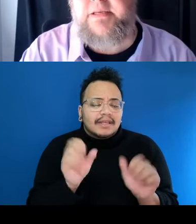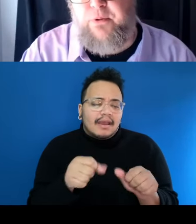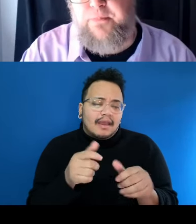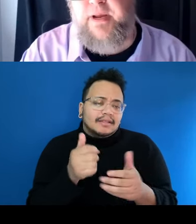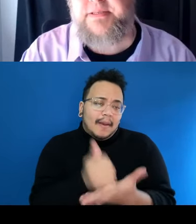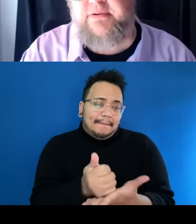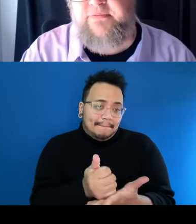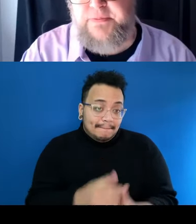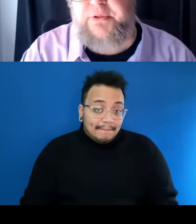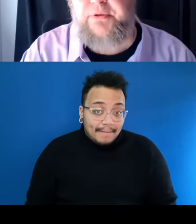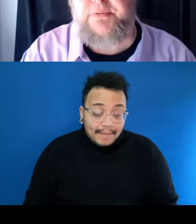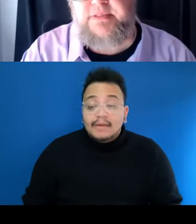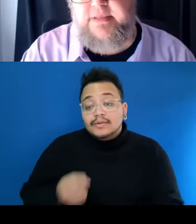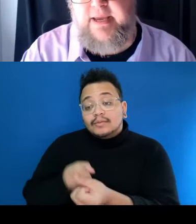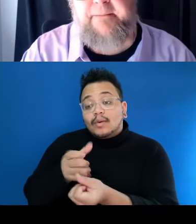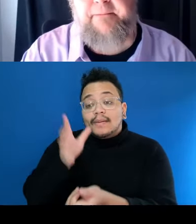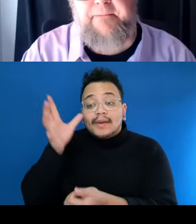Support parents and Facebook groups. Yeah, yeah.